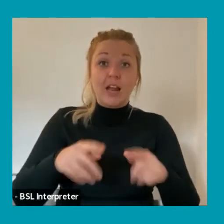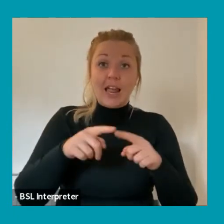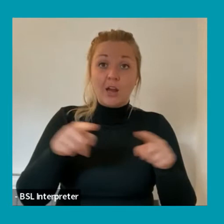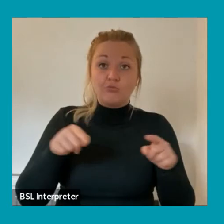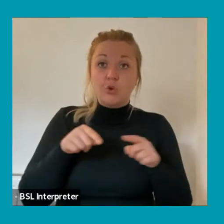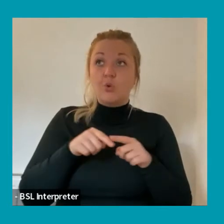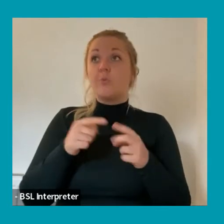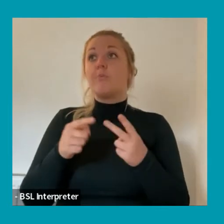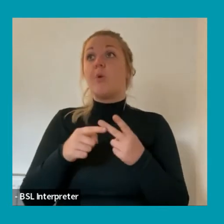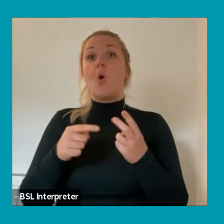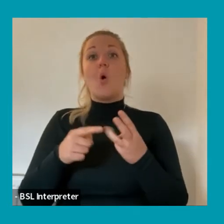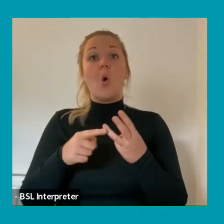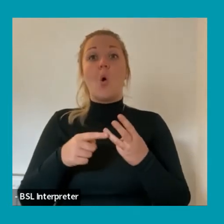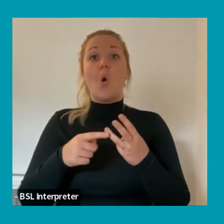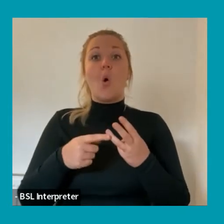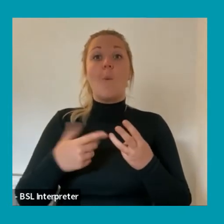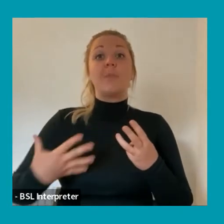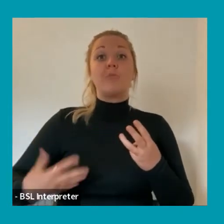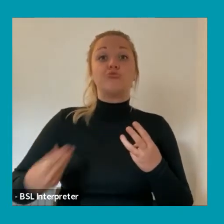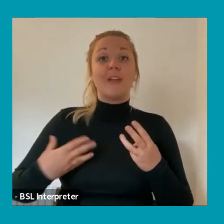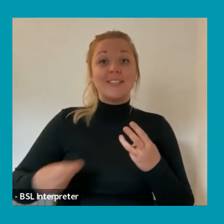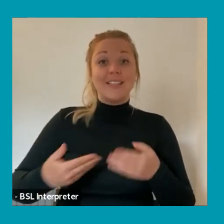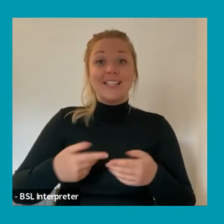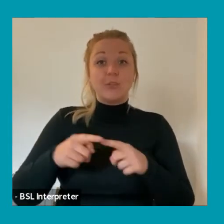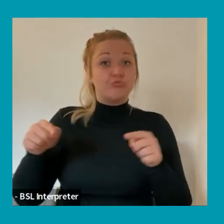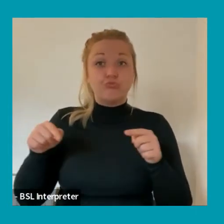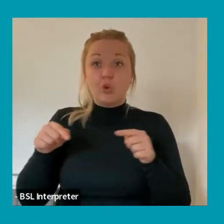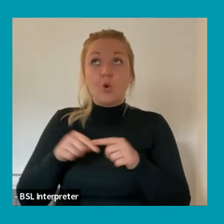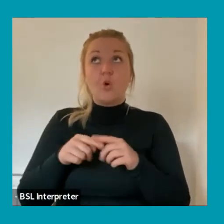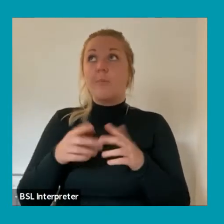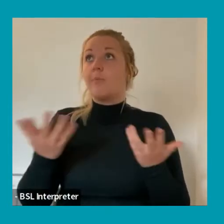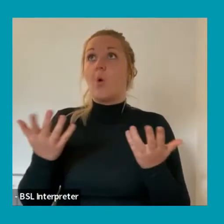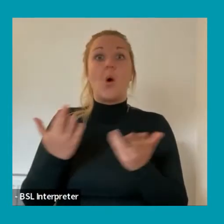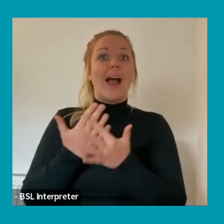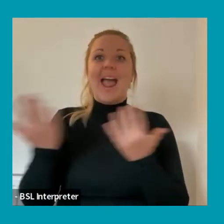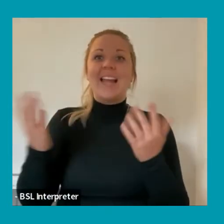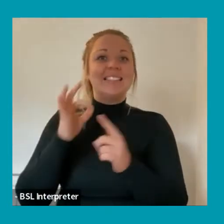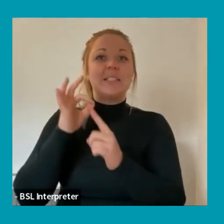the room for neurodiverse purposes or needed to have a lie down or something.